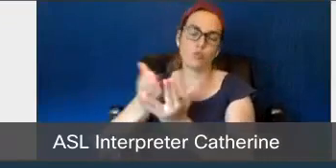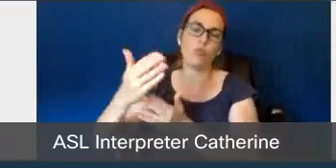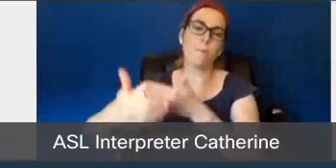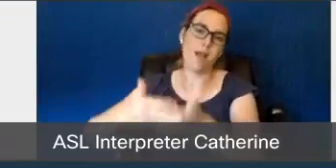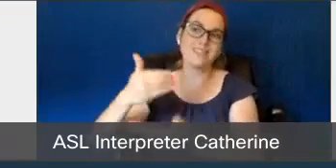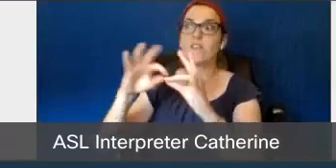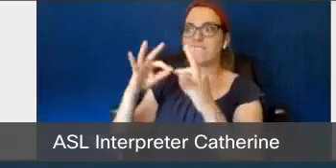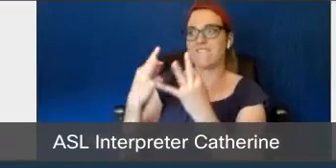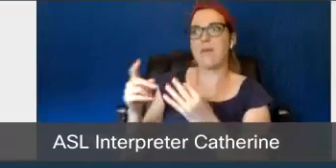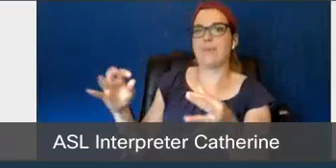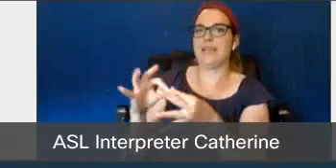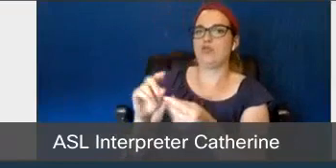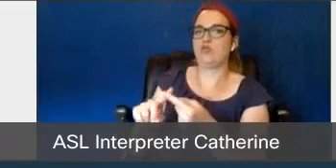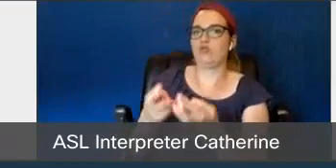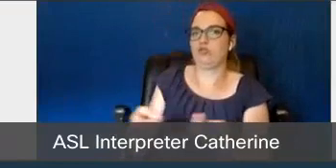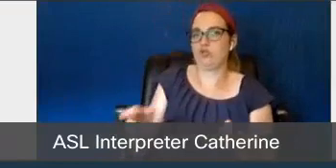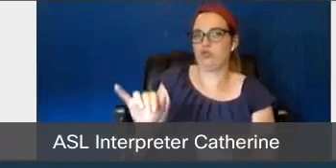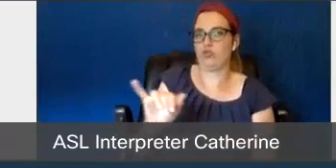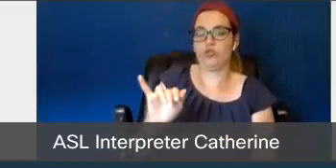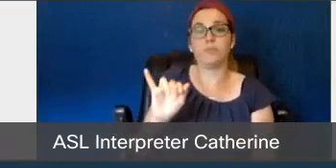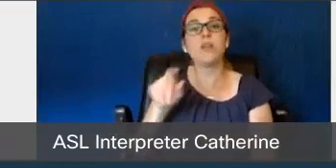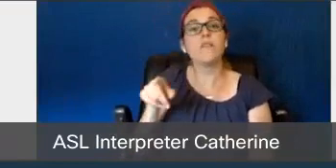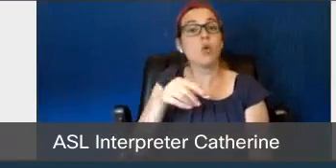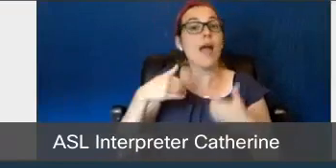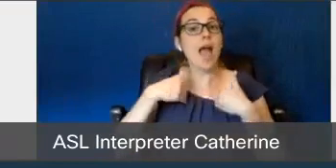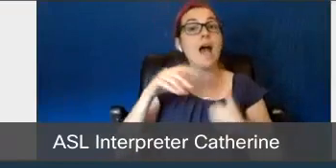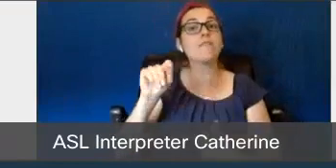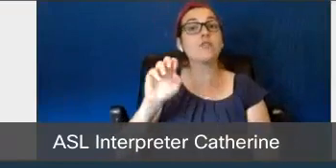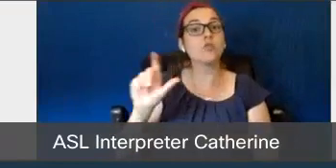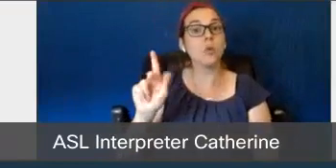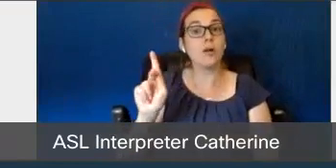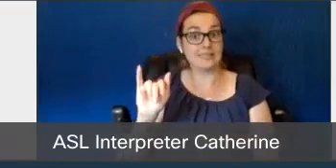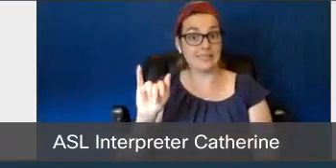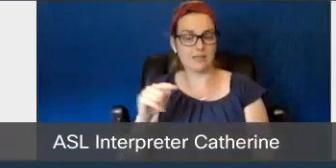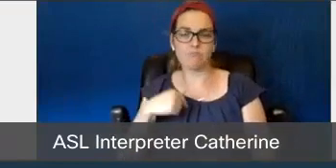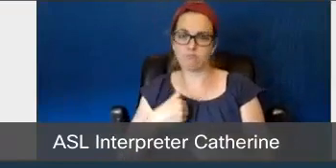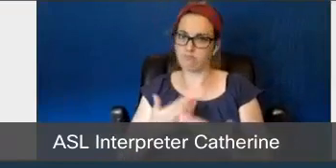So I'm gonna direct you if you have the toolkit to the partnership agreements on page four and it'll